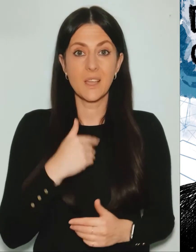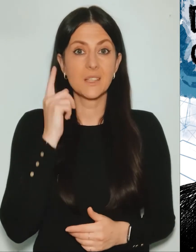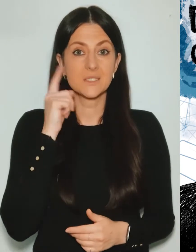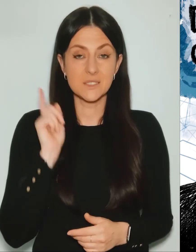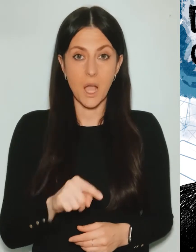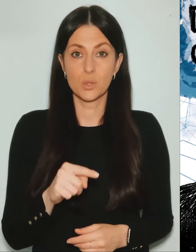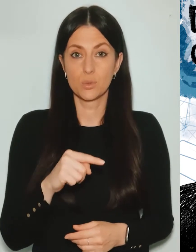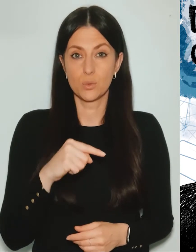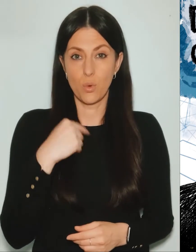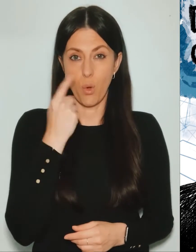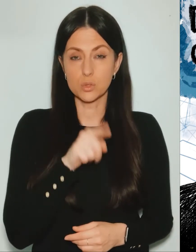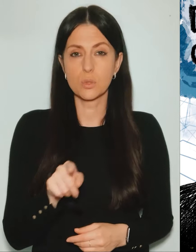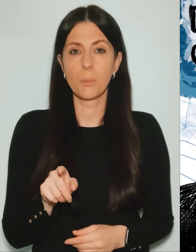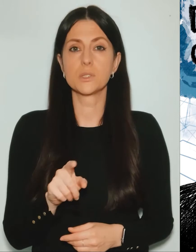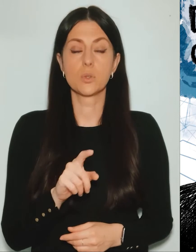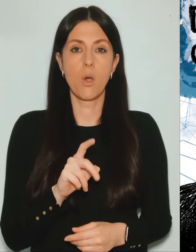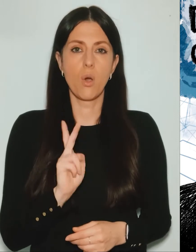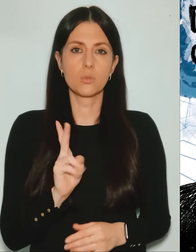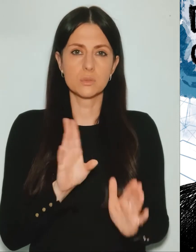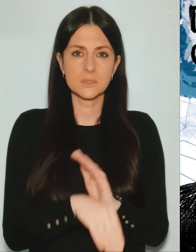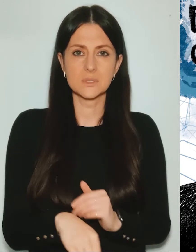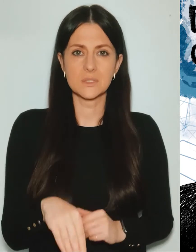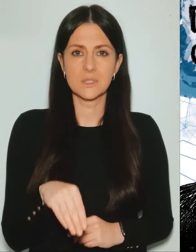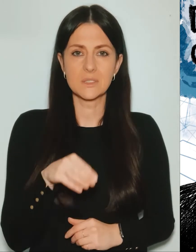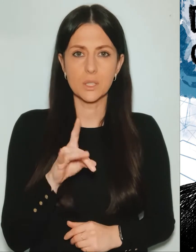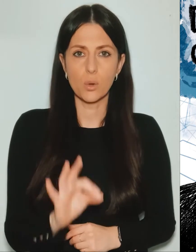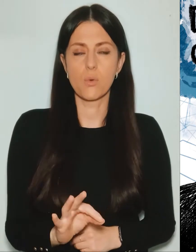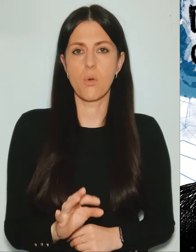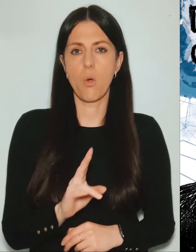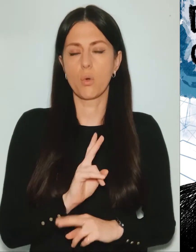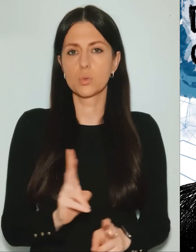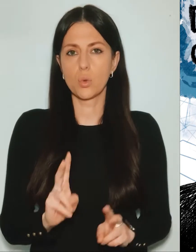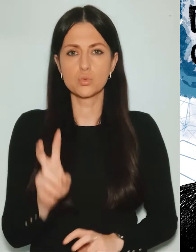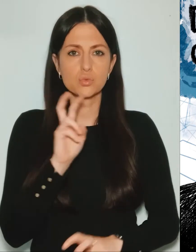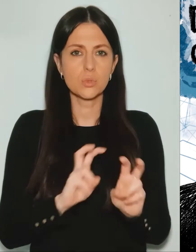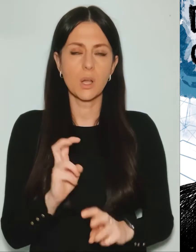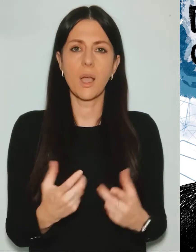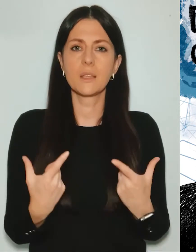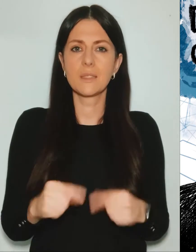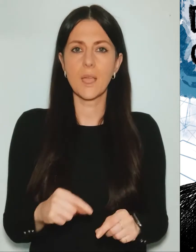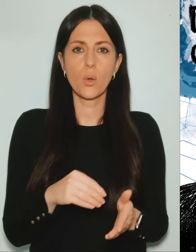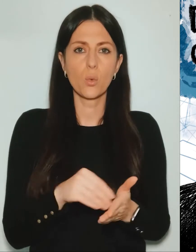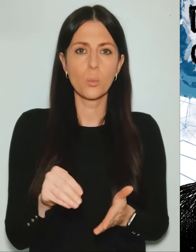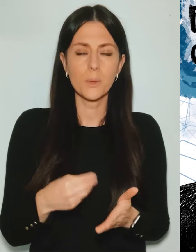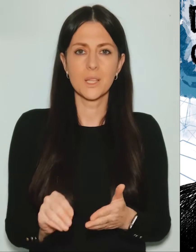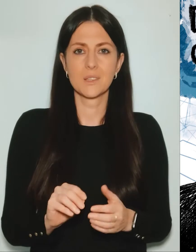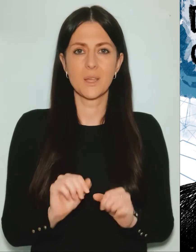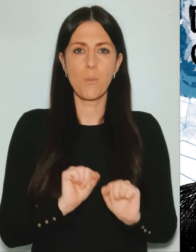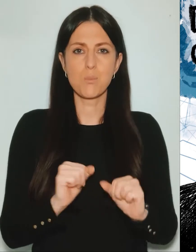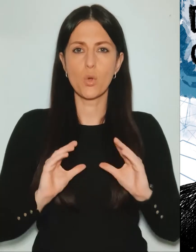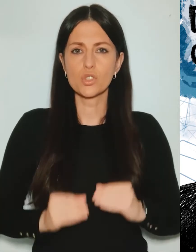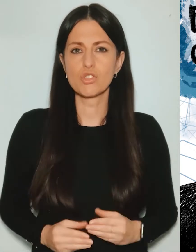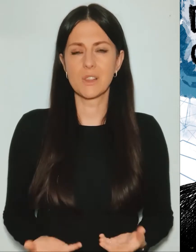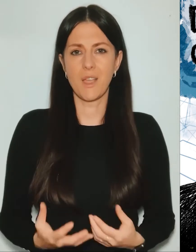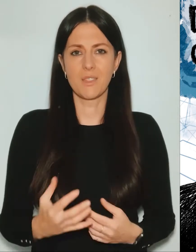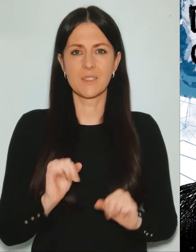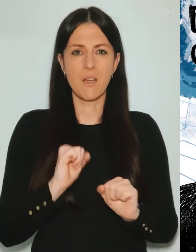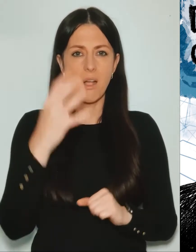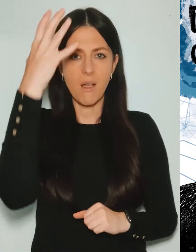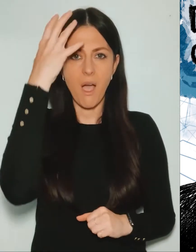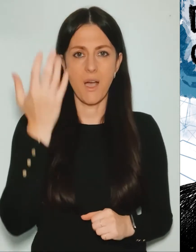someone someplace in the territorial defense, someone looks for where to buy flak jackets, helmets, kneepads,